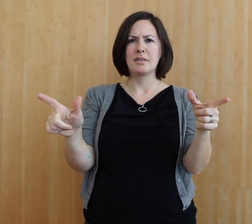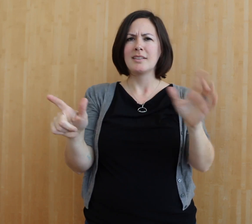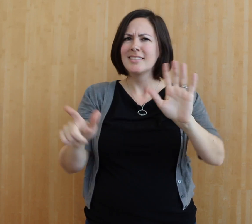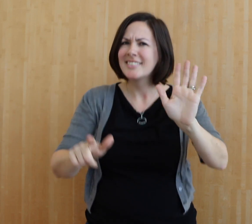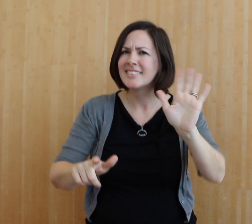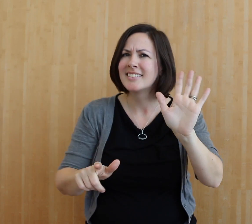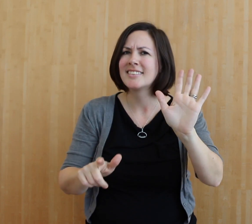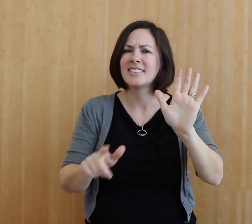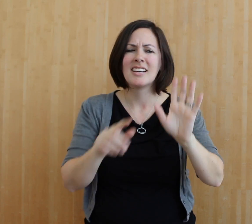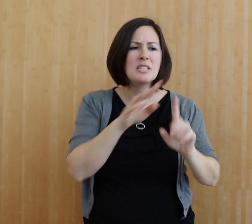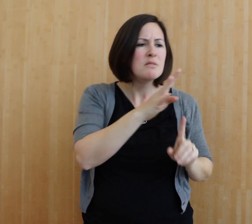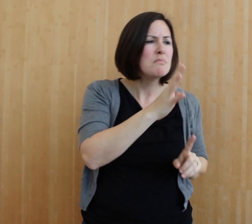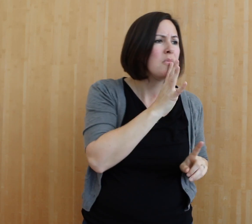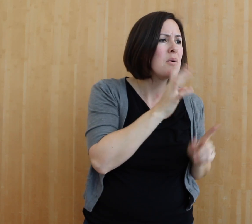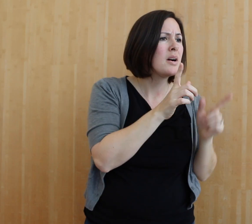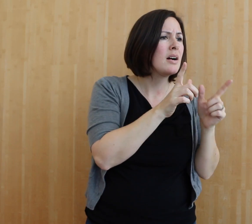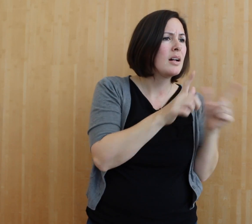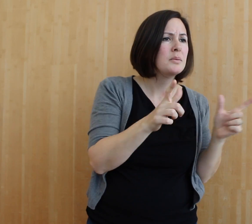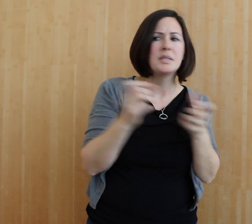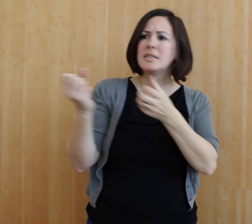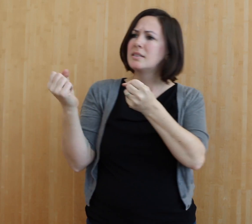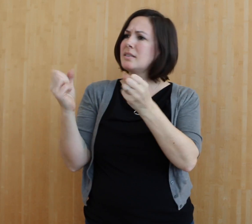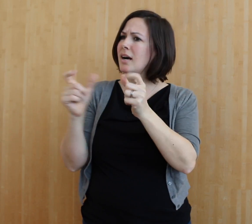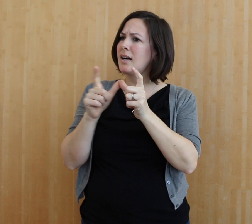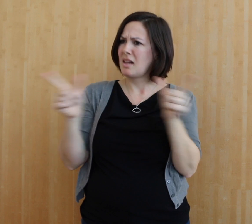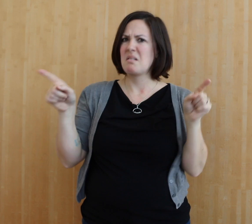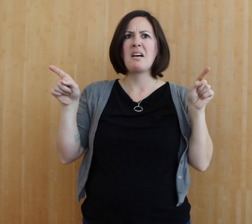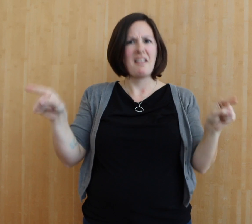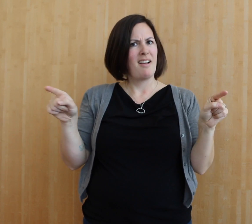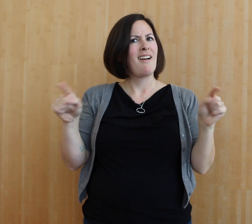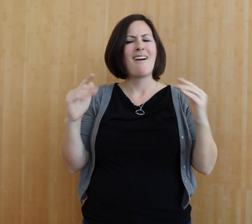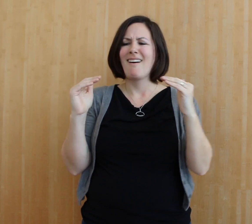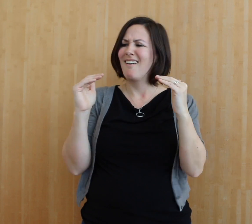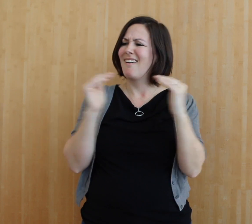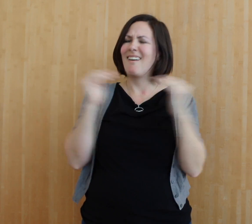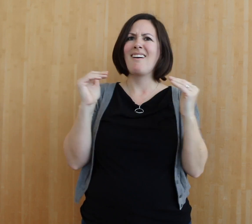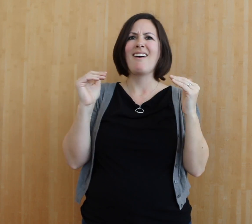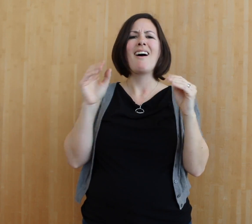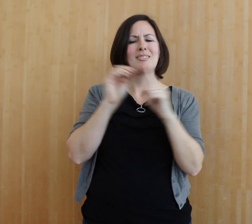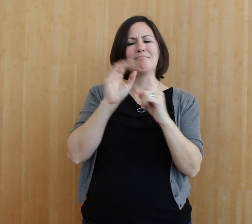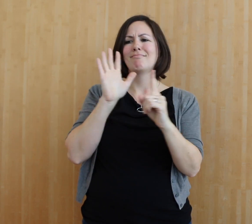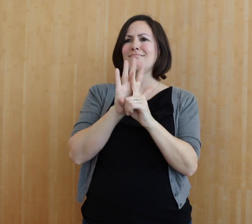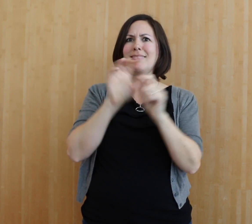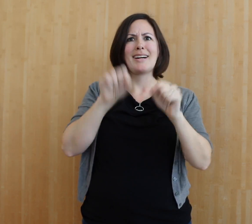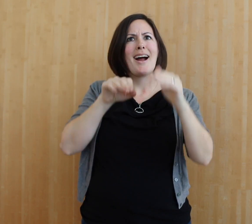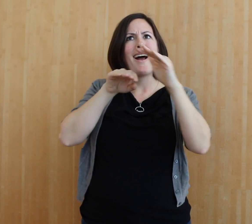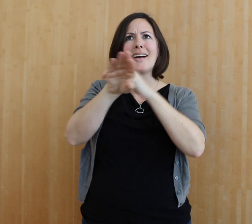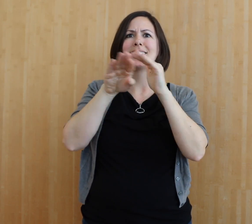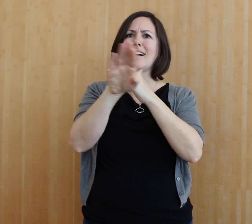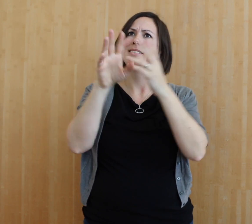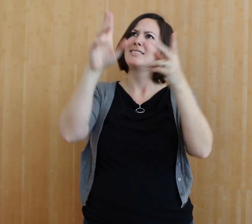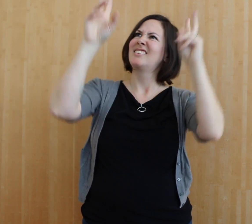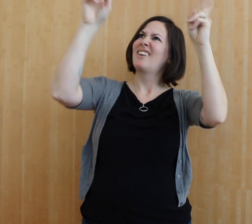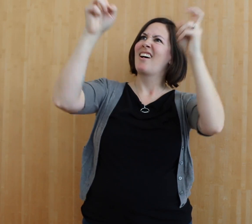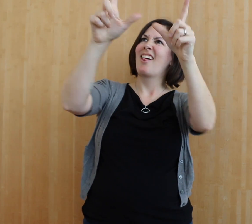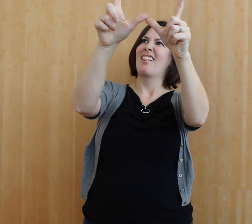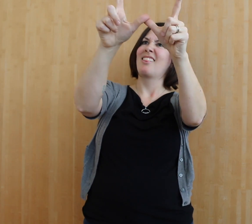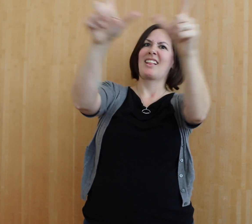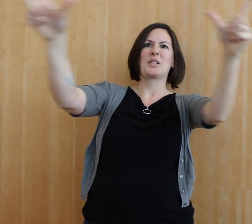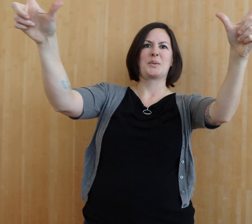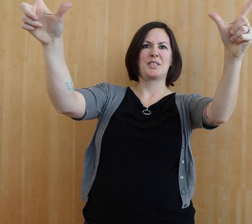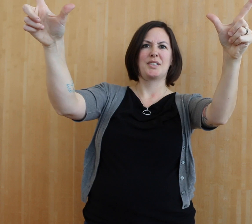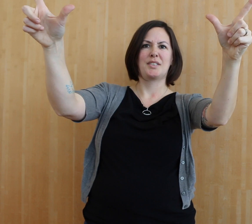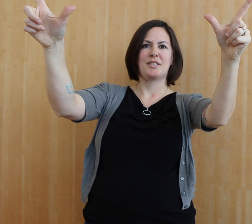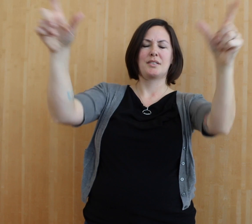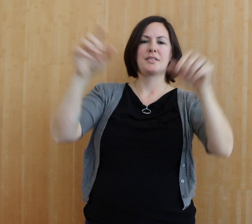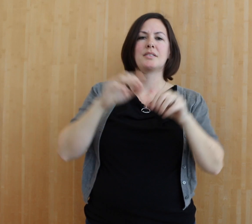That's simply not true. Both spoken languages and signed languages are equal in providing access to "language" itself in general.